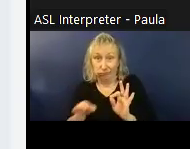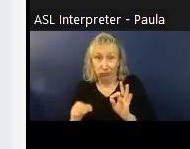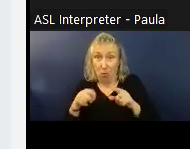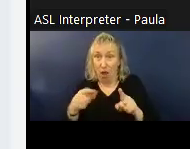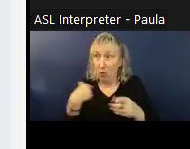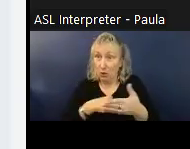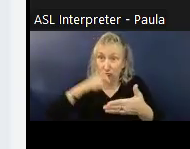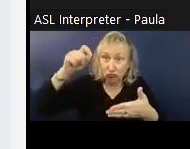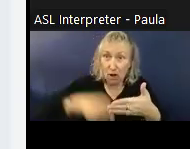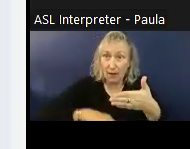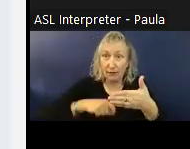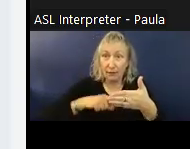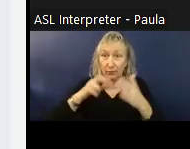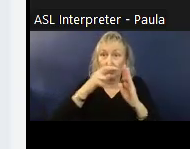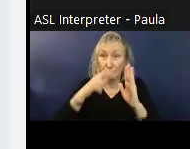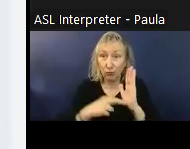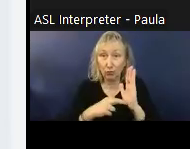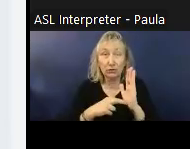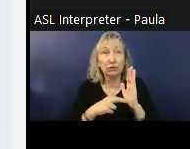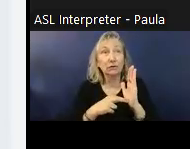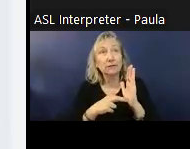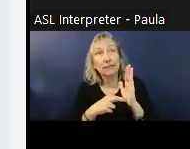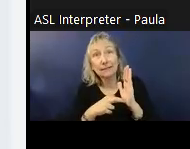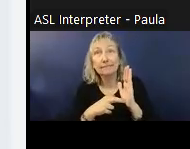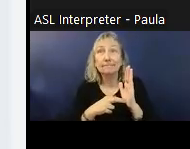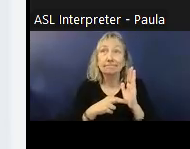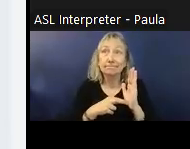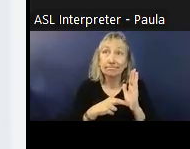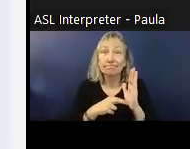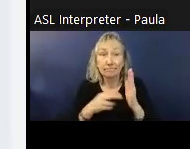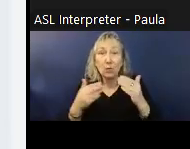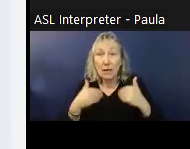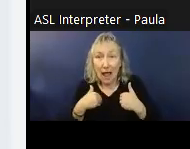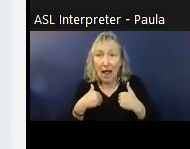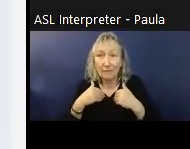we have our we have our definition that that gives you the standards.